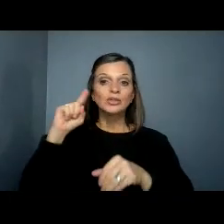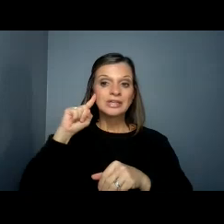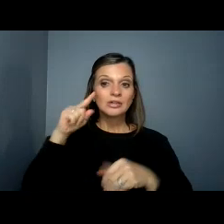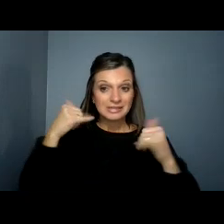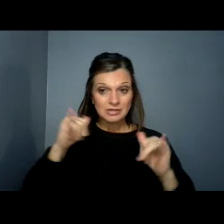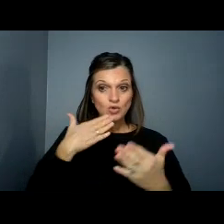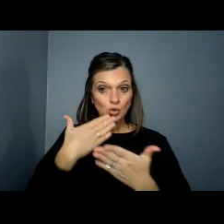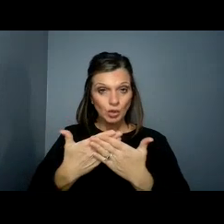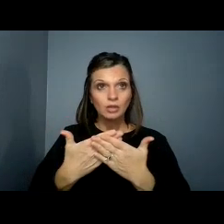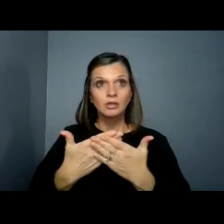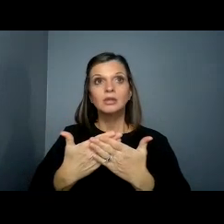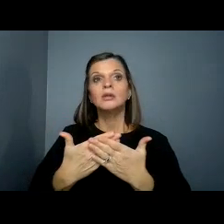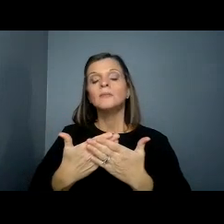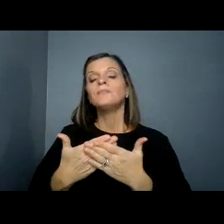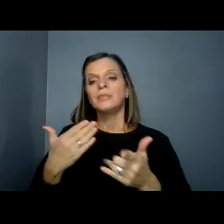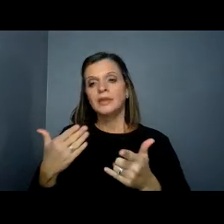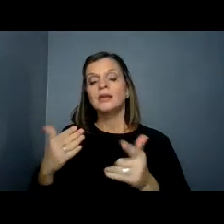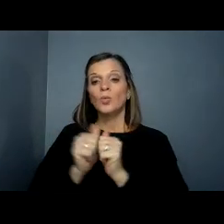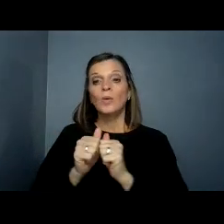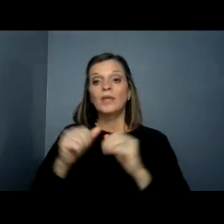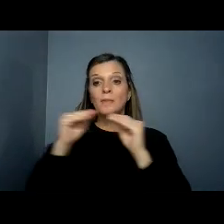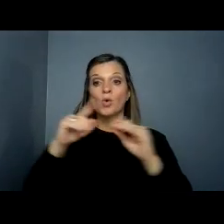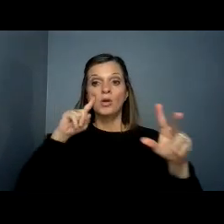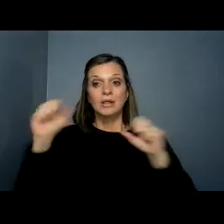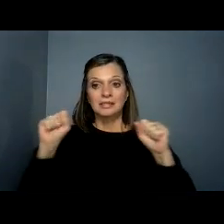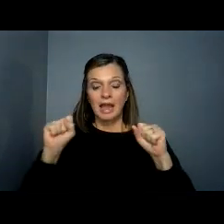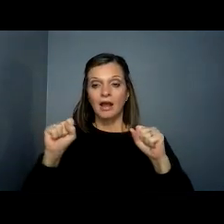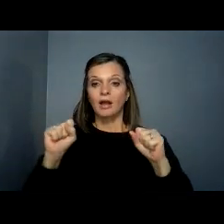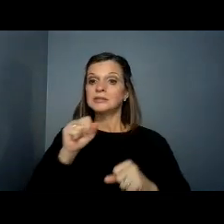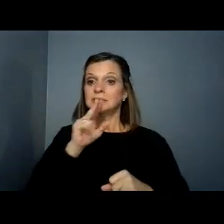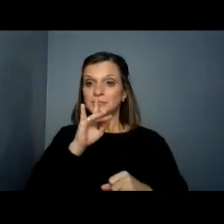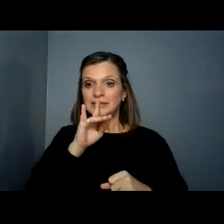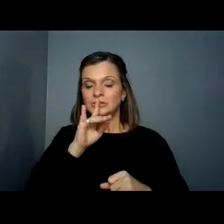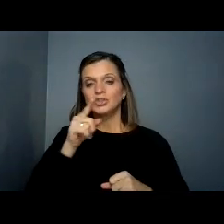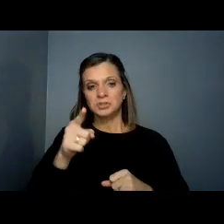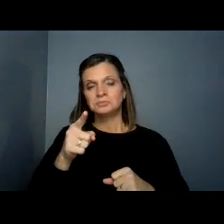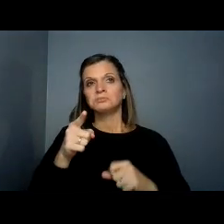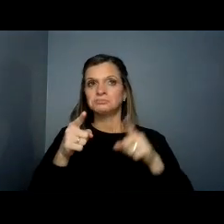speech discrimination would be good. It is so everything in my cross check principle.